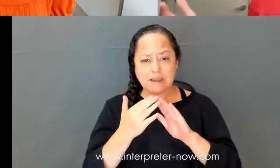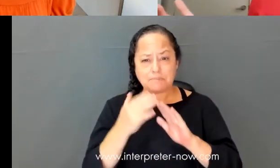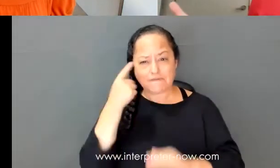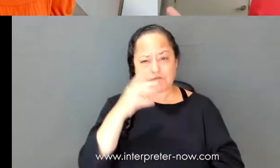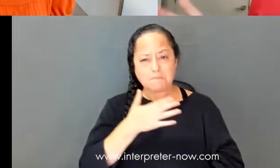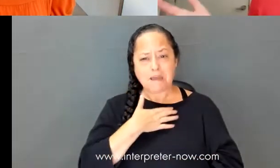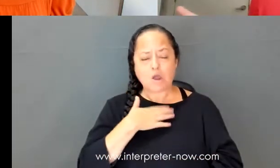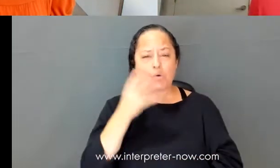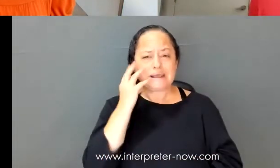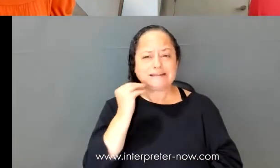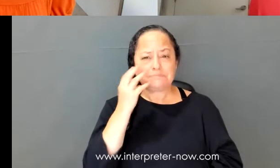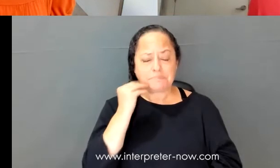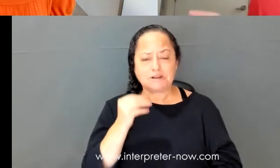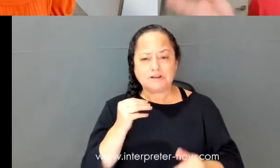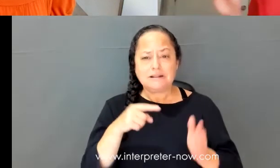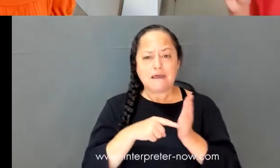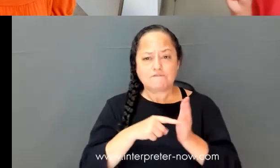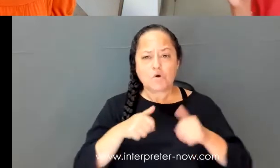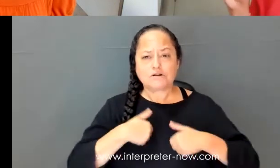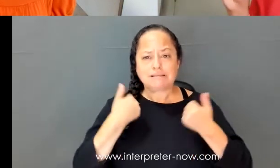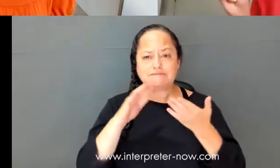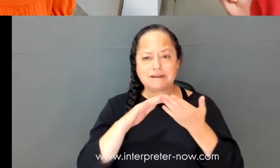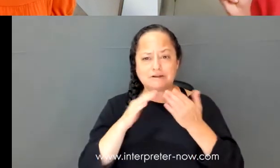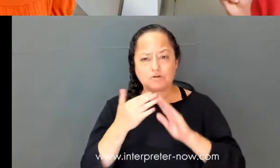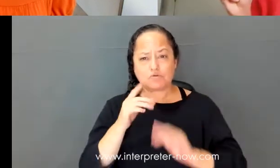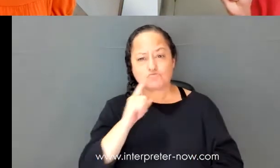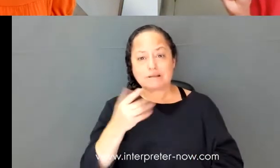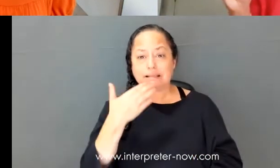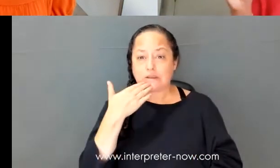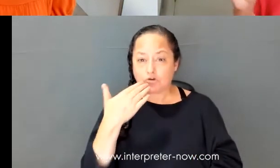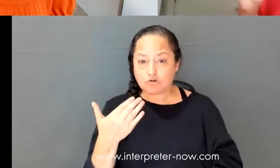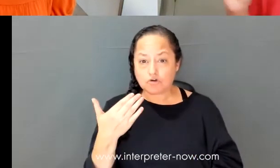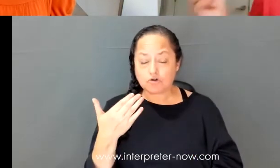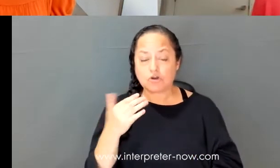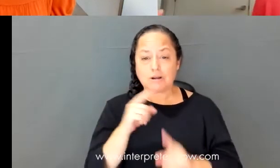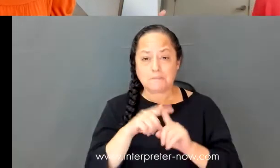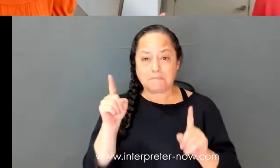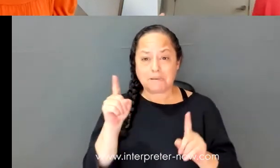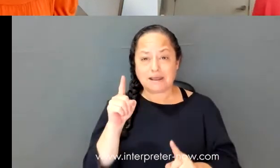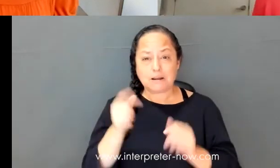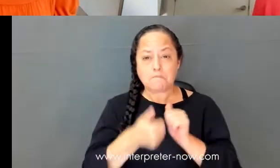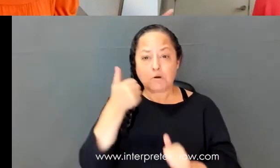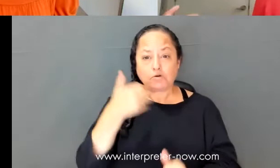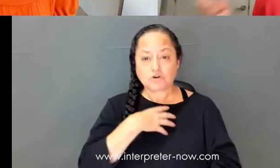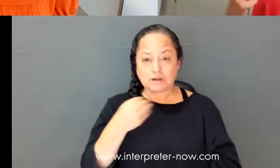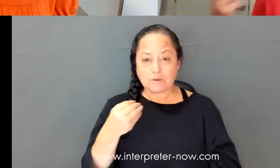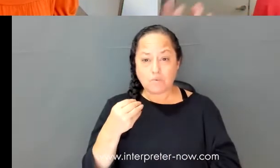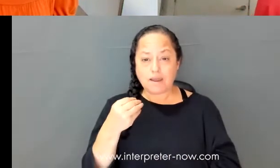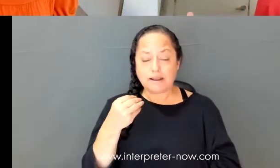I can afford to live in a neighborhood which everyone says is really good, but it's majority White.